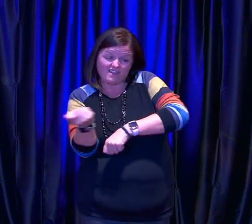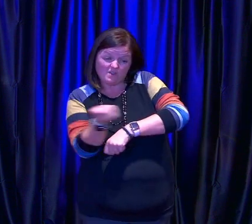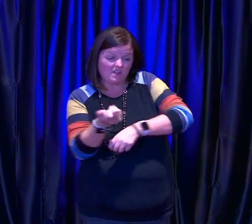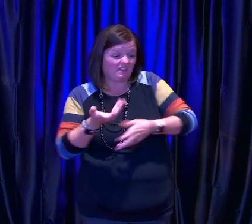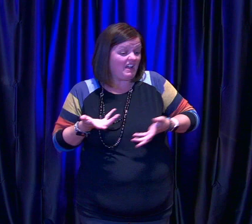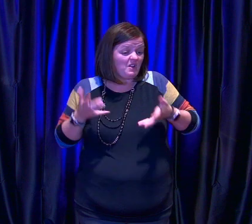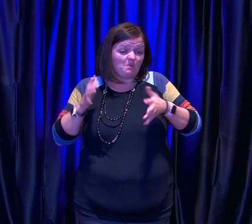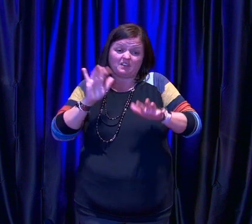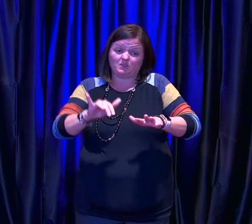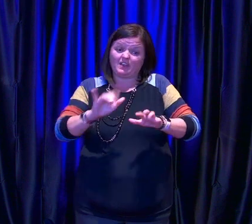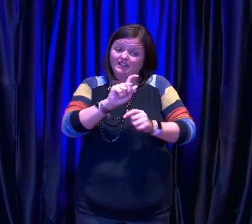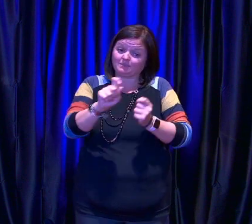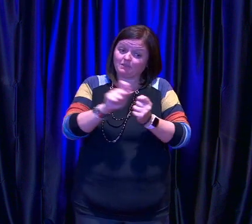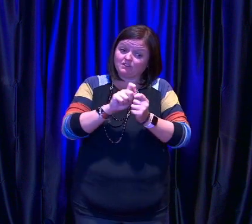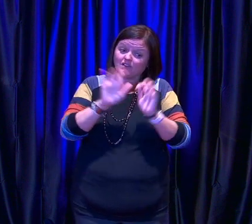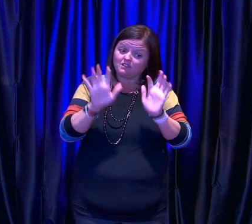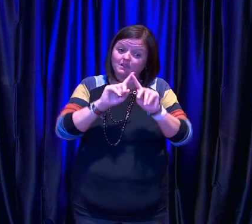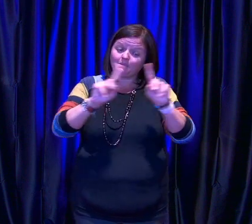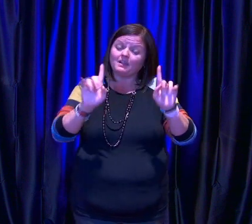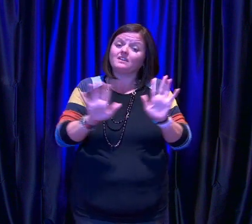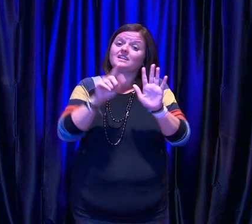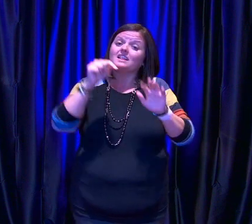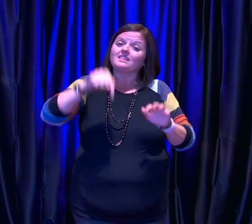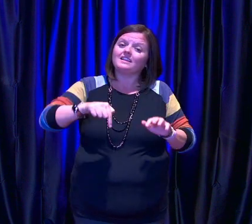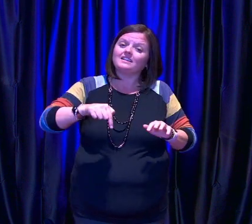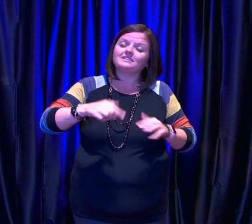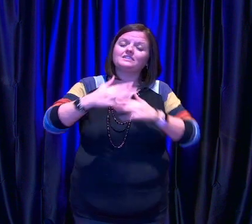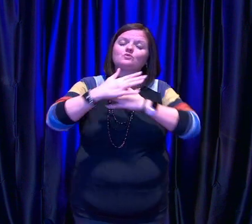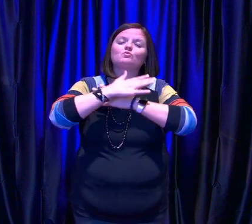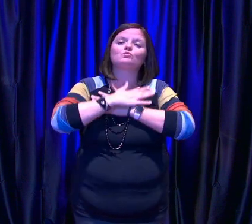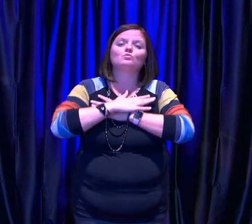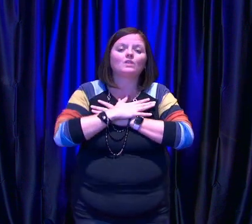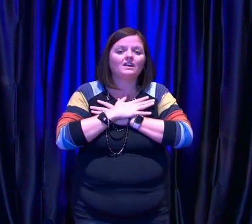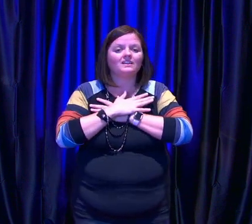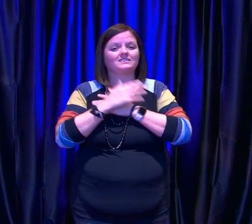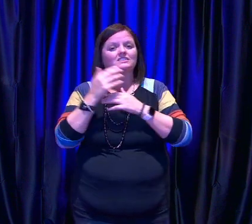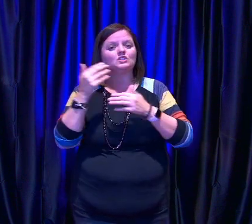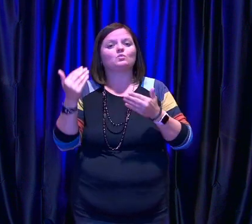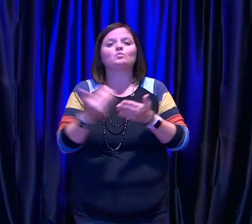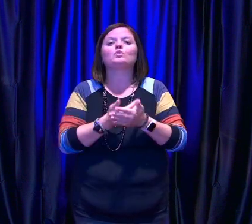on sunday but on sunday this is a restful renewing time